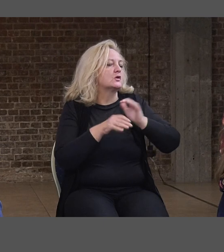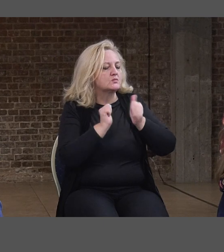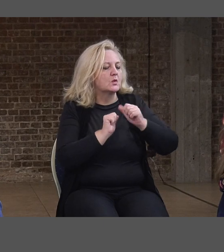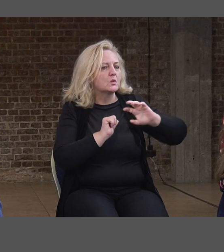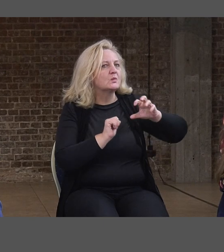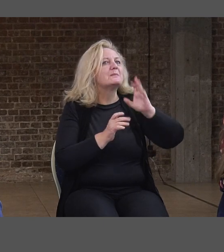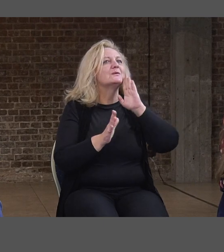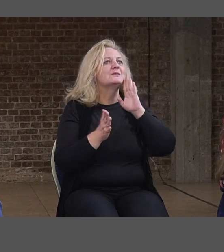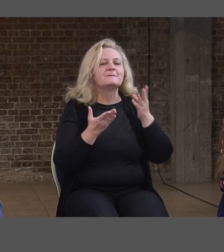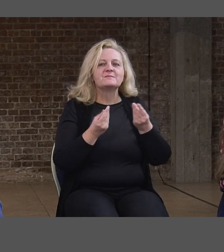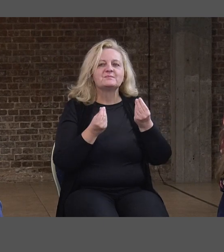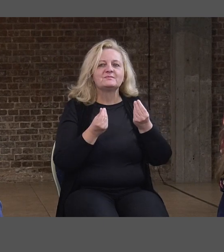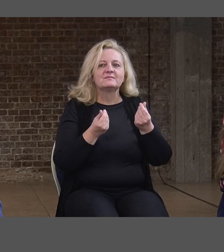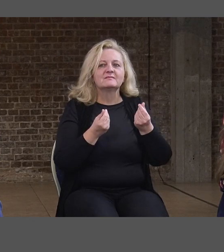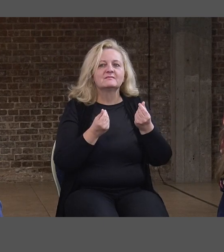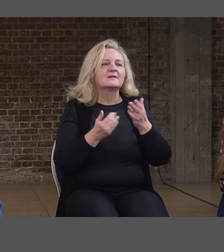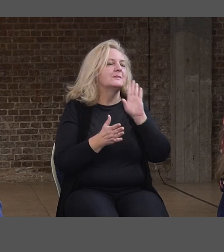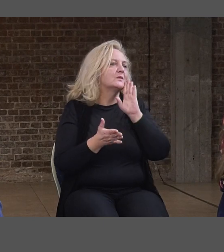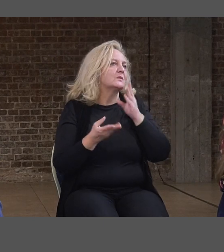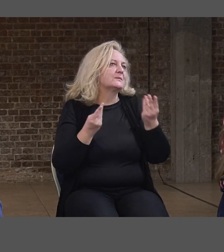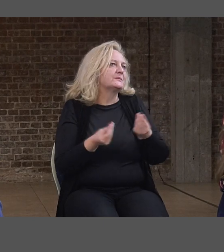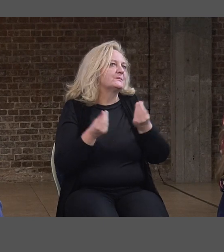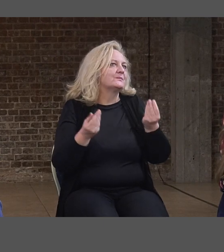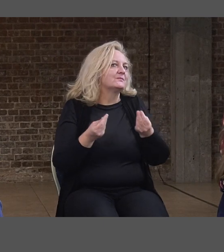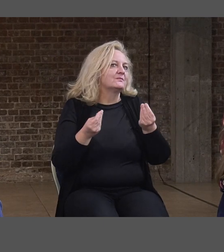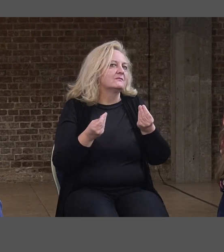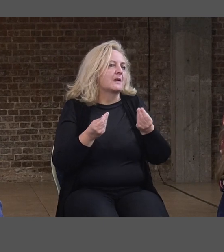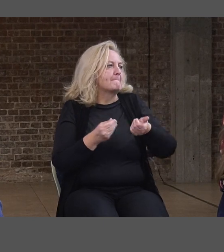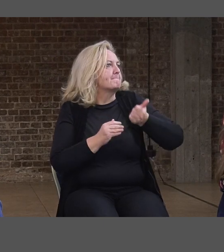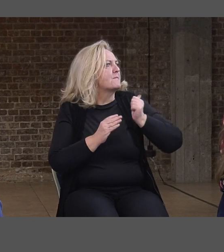strictly as such professional,